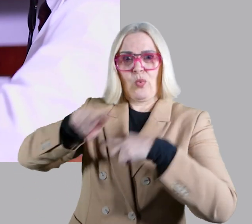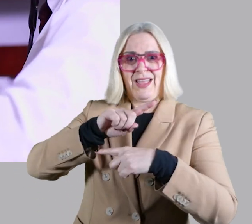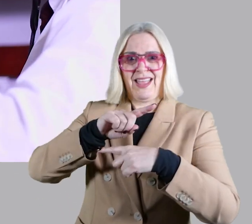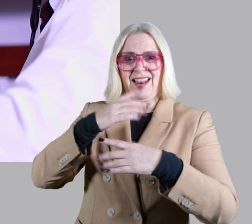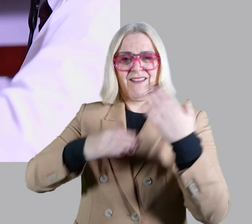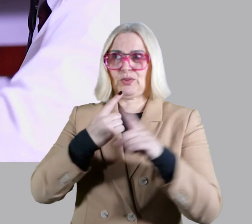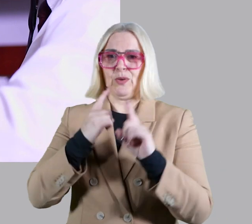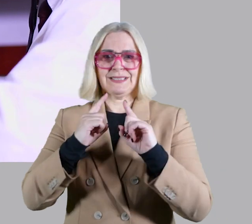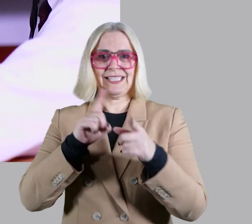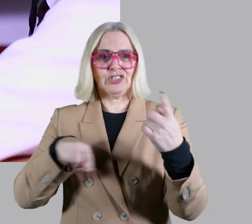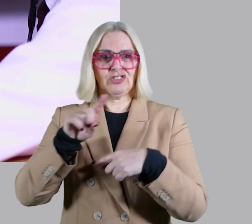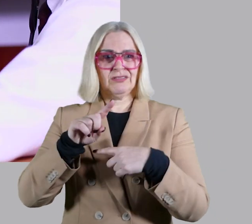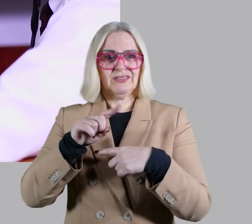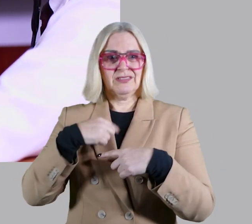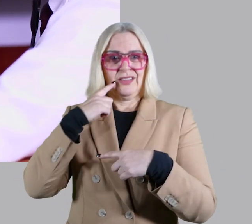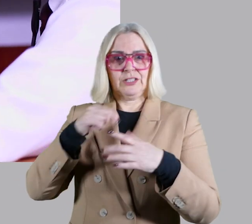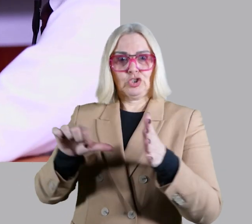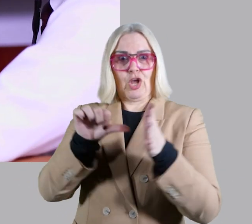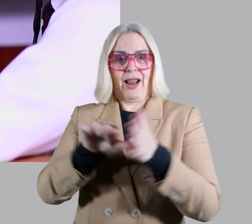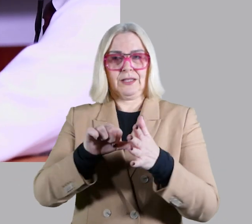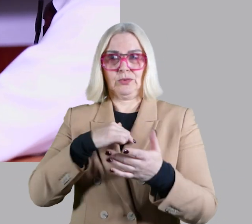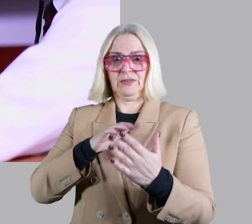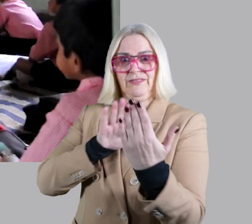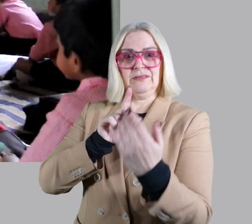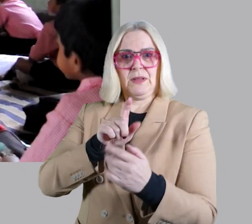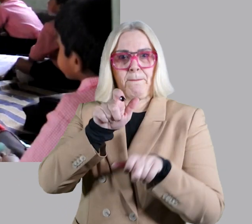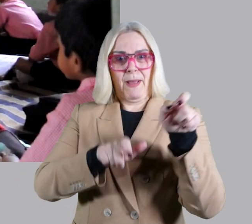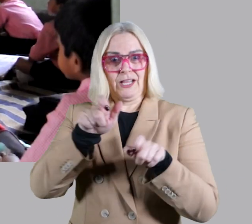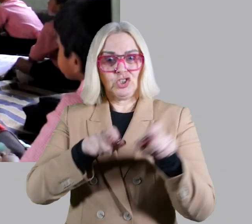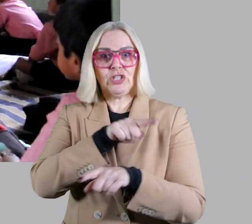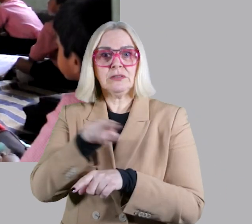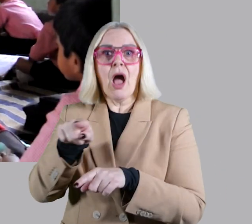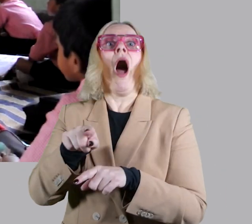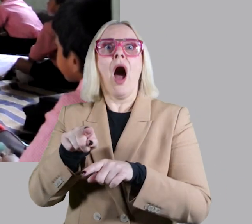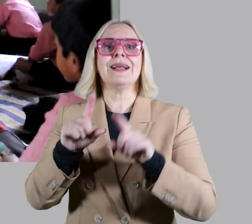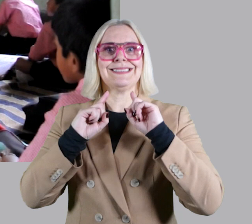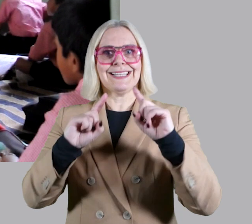We have four modules, for caretakers, parents, teachers.